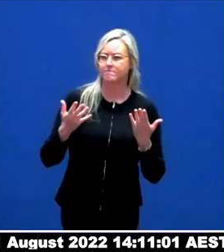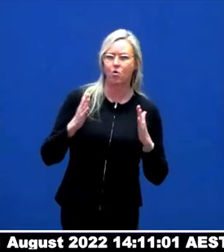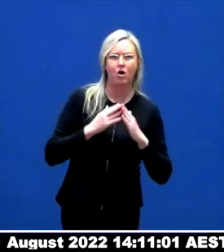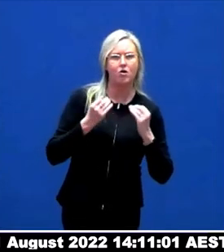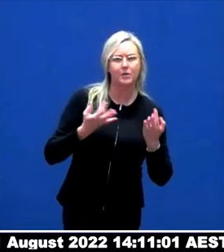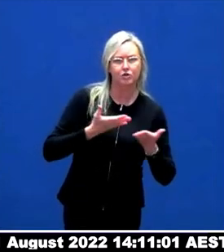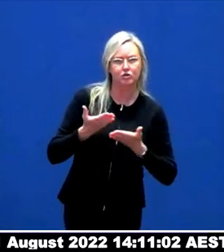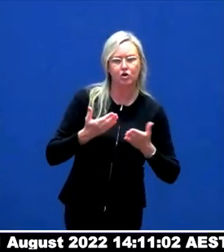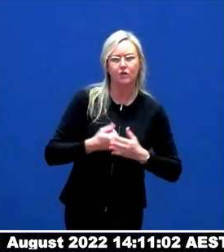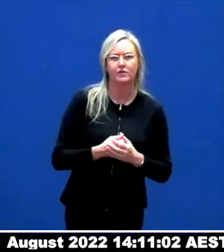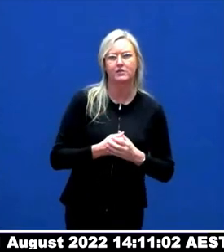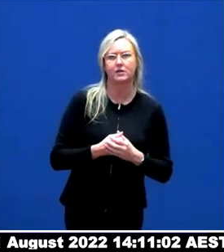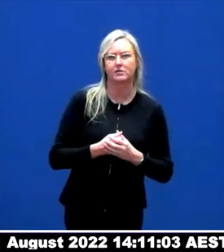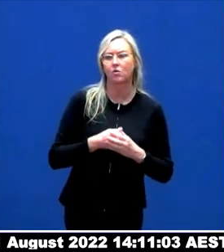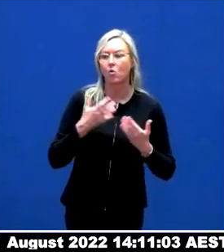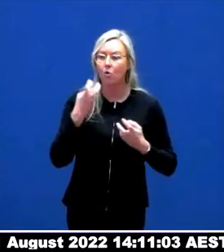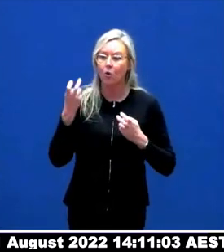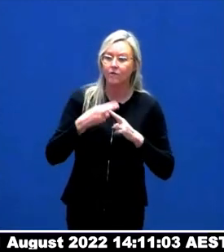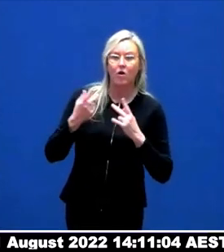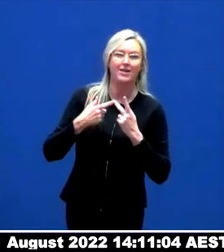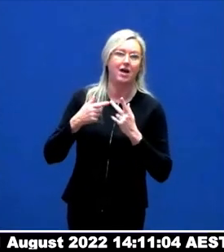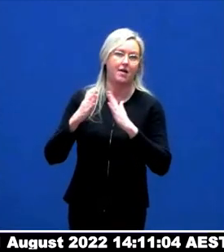explore alternative housing options. Thank you.